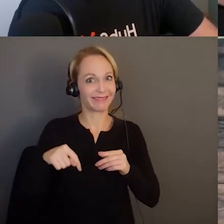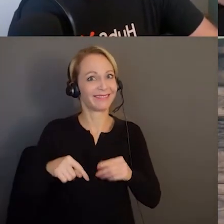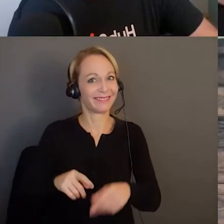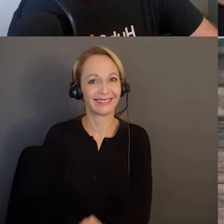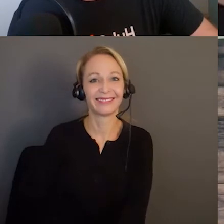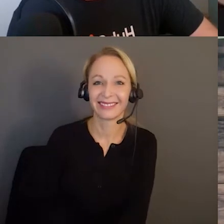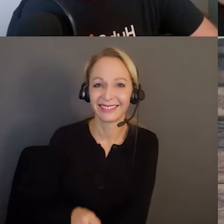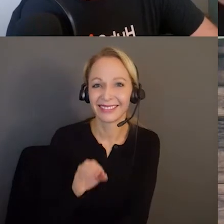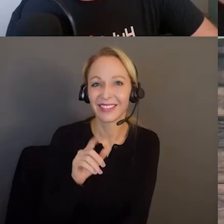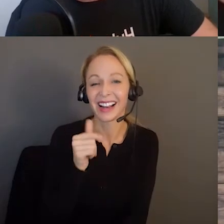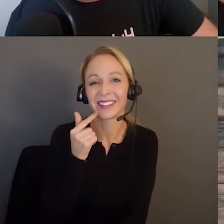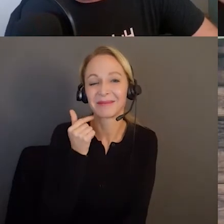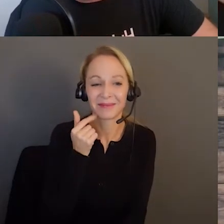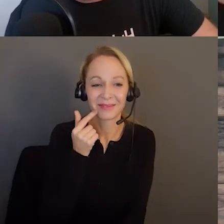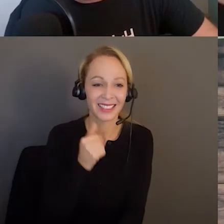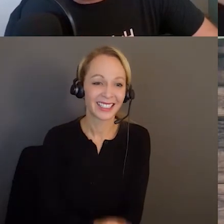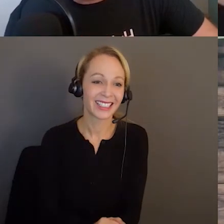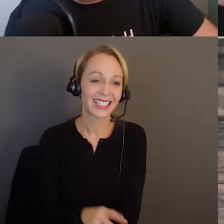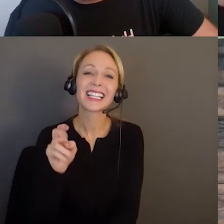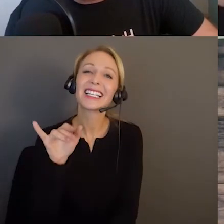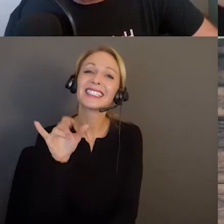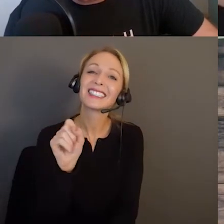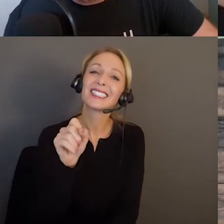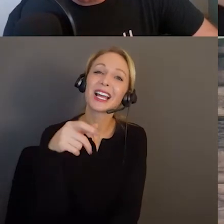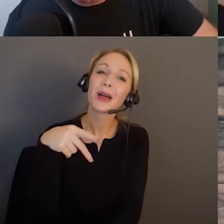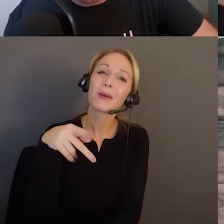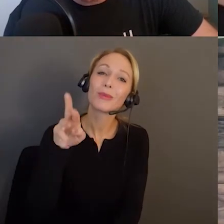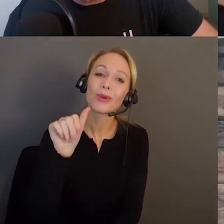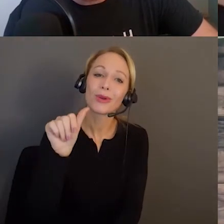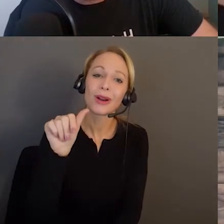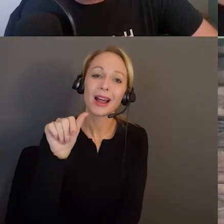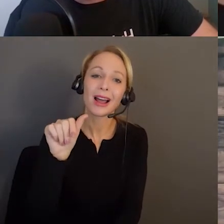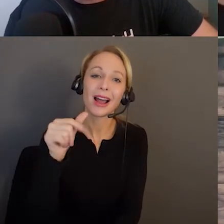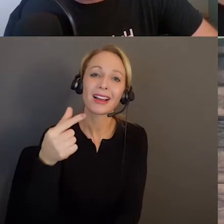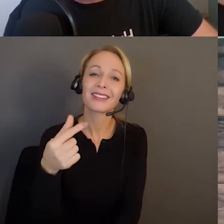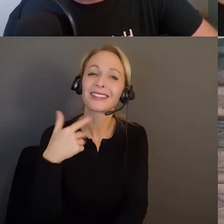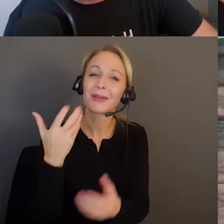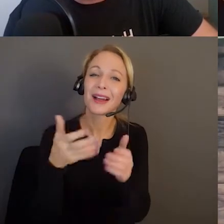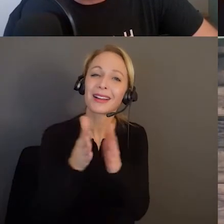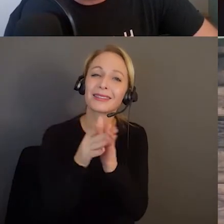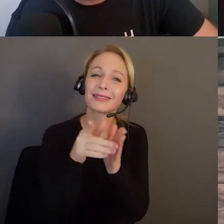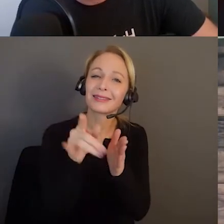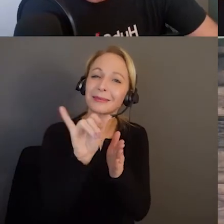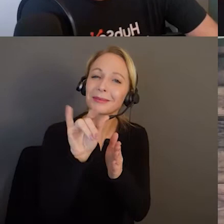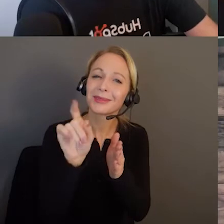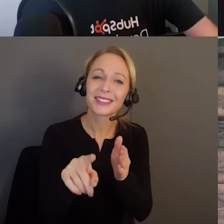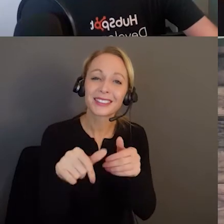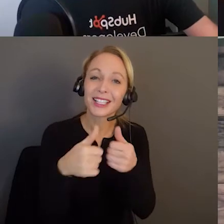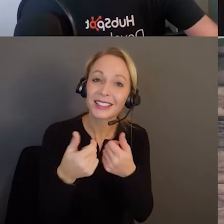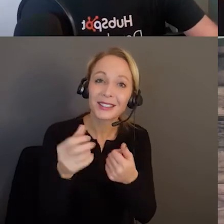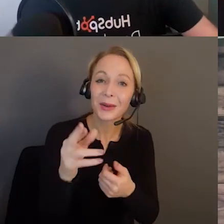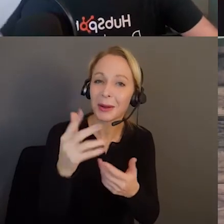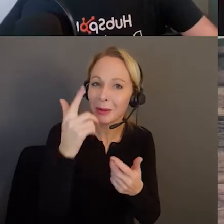PARAG, I WOULD ASK THE SAME QUESTION OF YOU. CHALLENGES OR -- GO FOR IT?